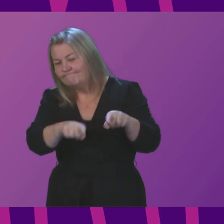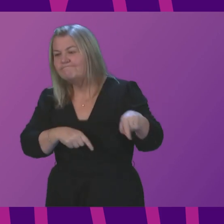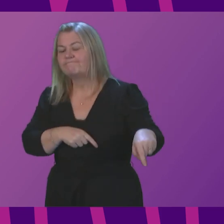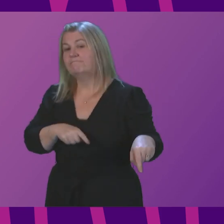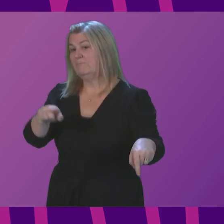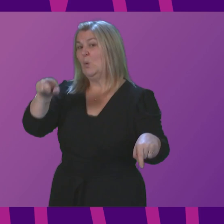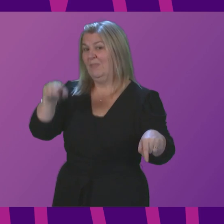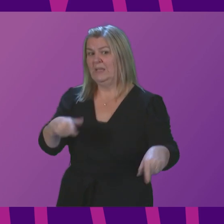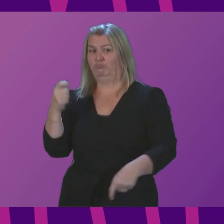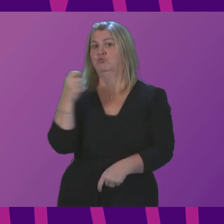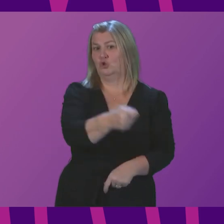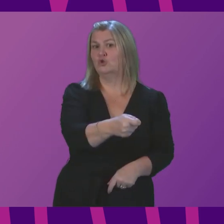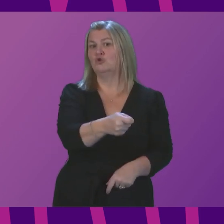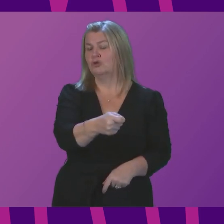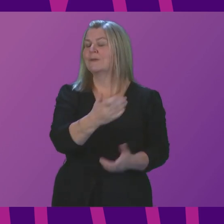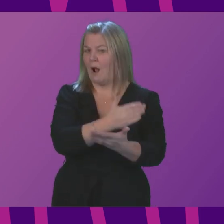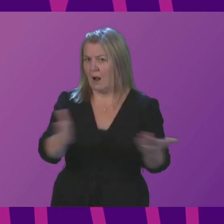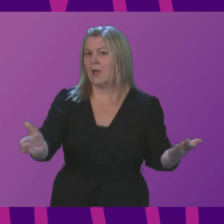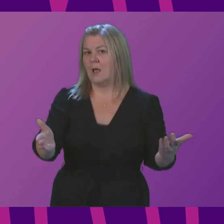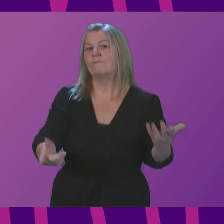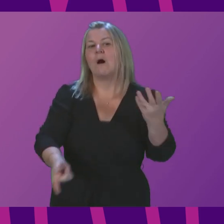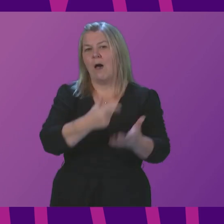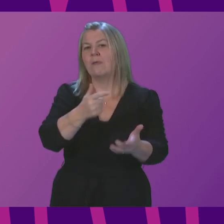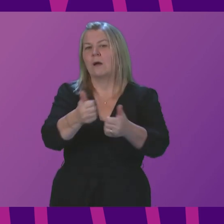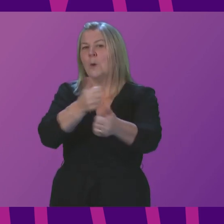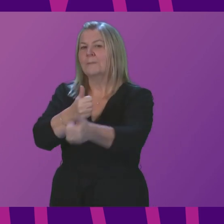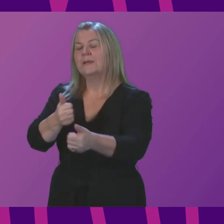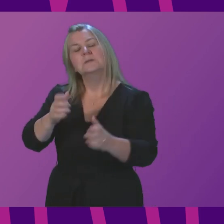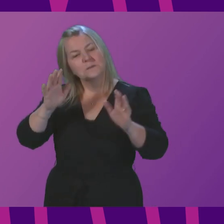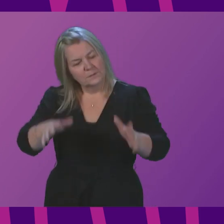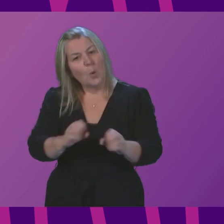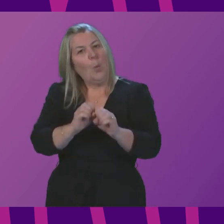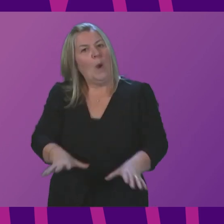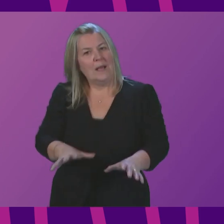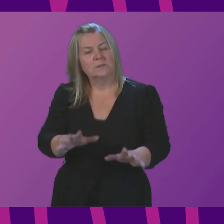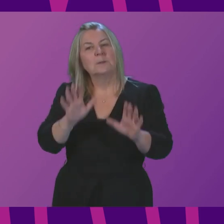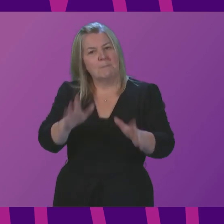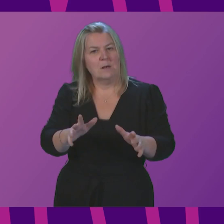a clear signal to everyone that waste must be managed responsibly and sustainably.